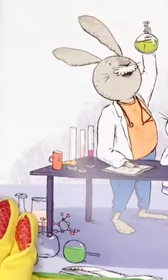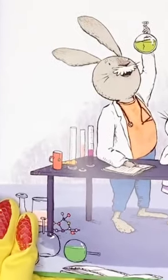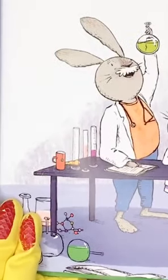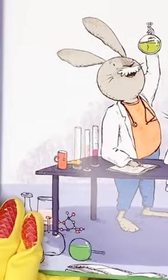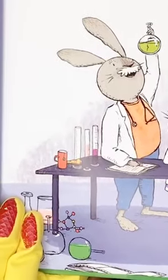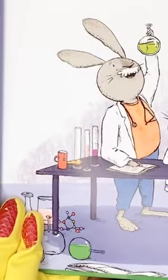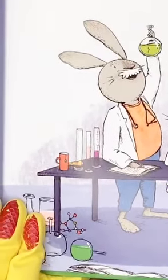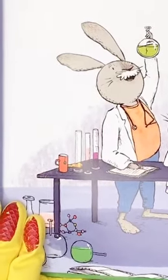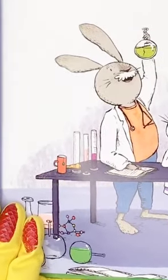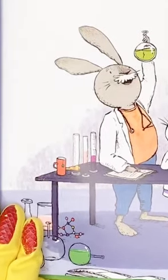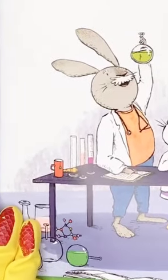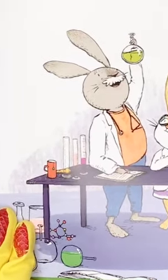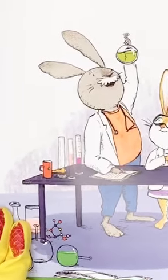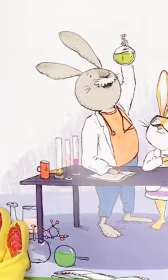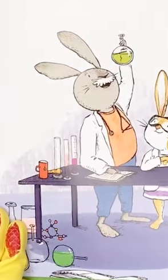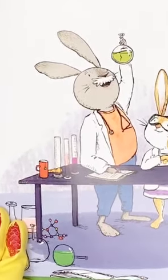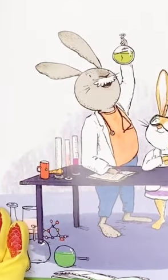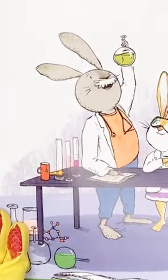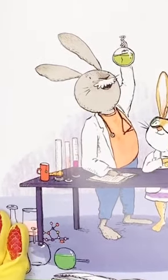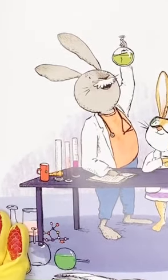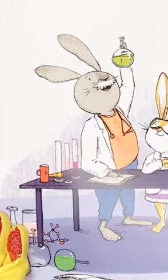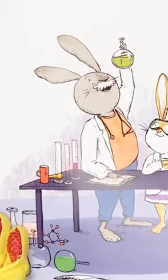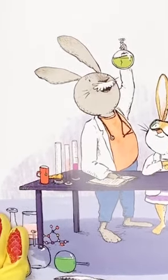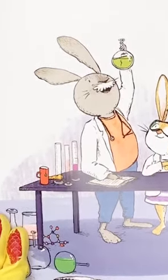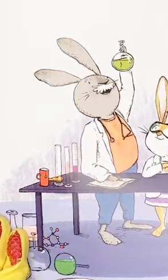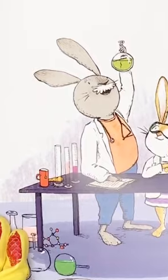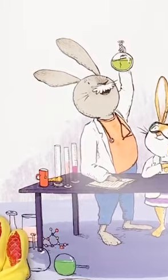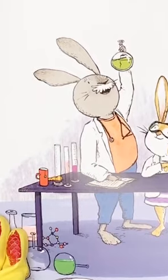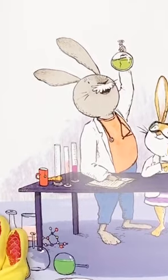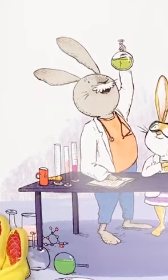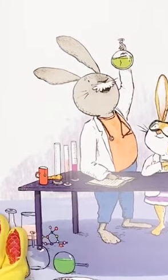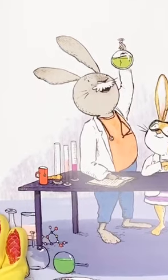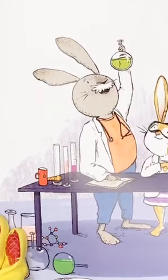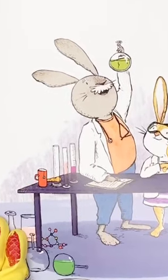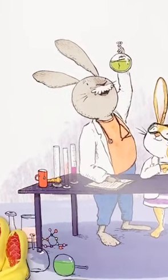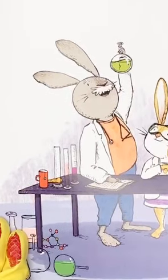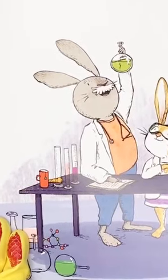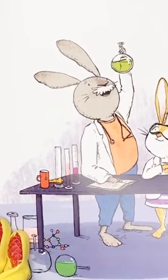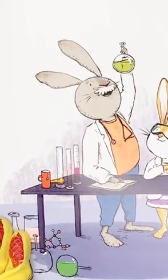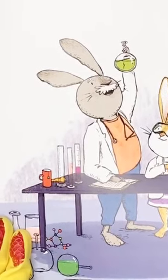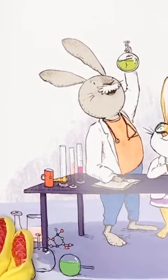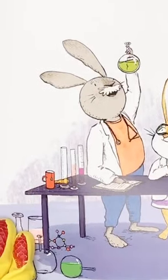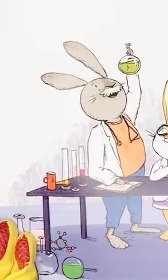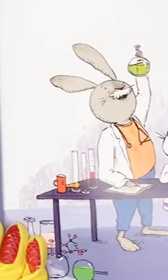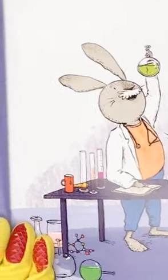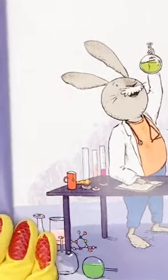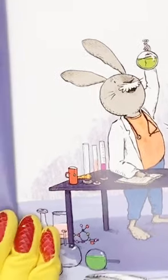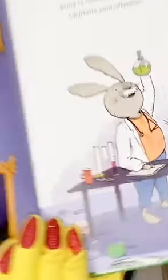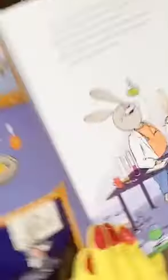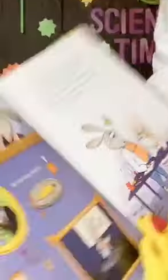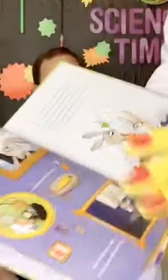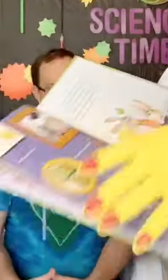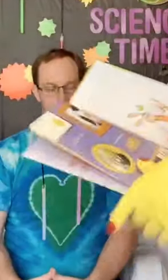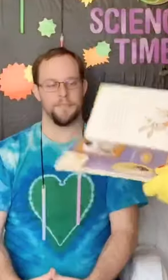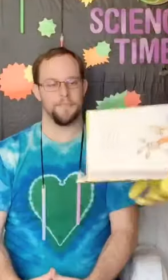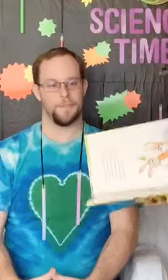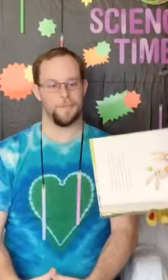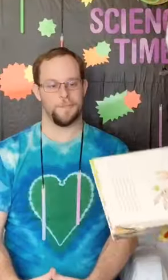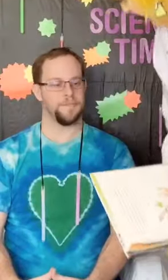grown=ups that believe in her. So she feels very inspired to, you know, continue her science and be herself.